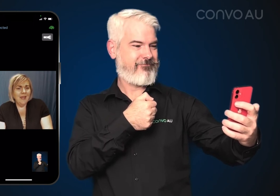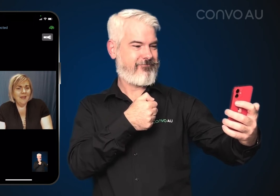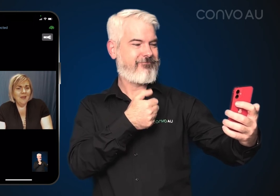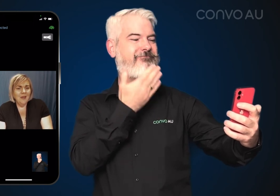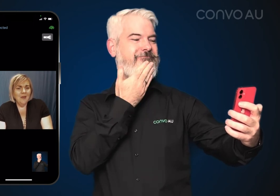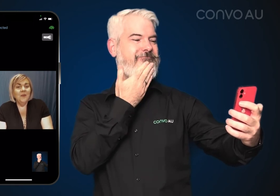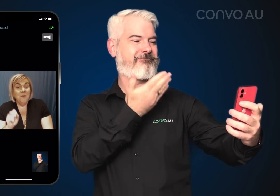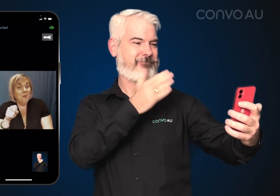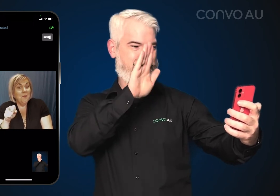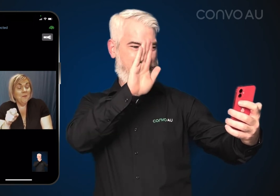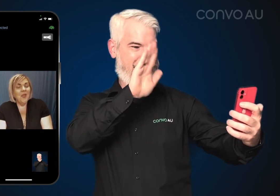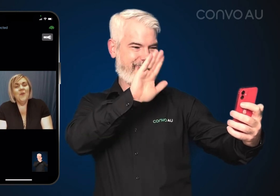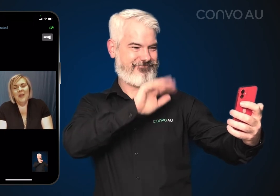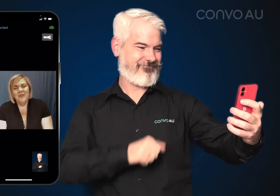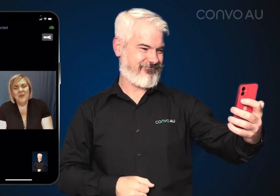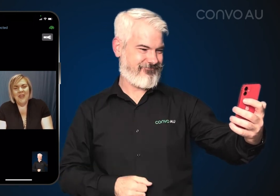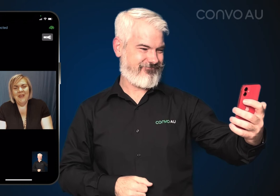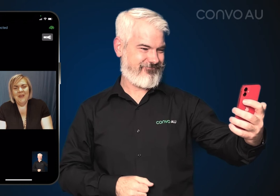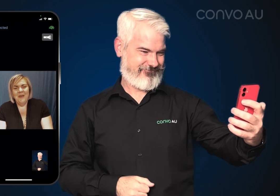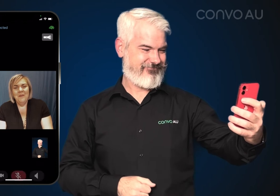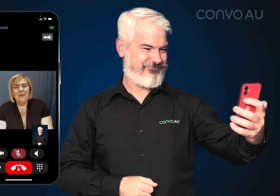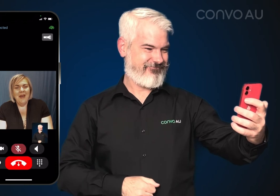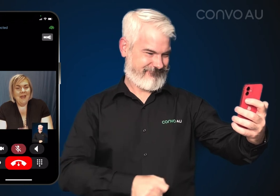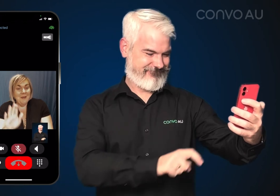Thank you, bye.